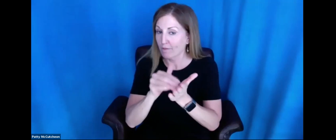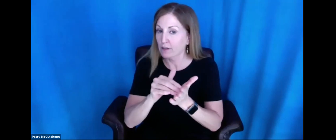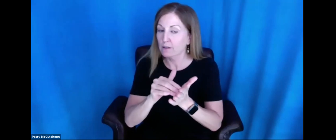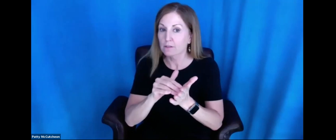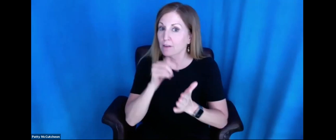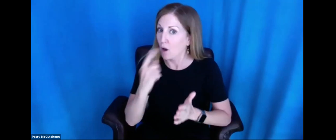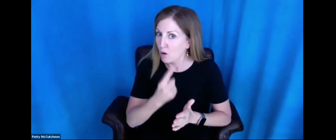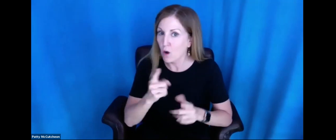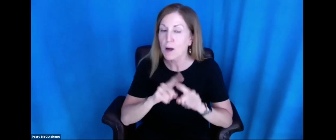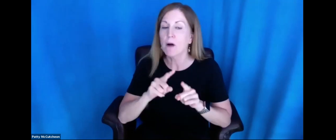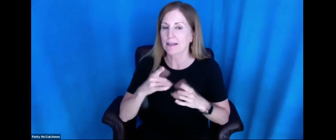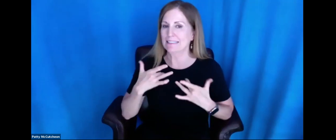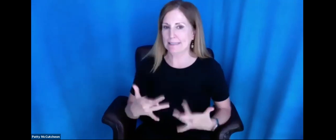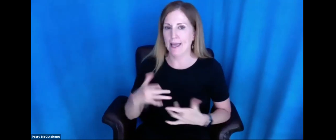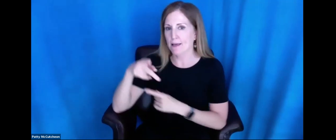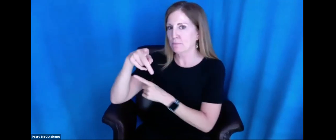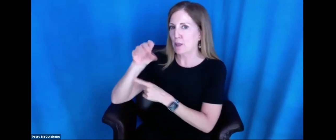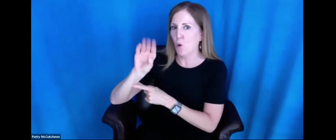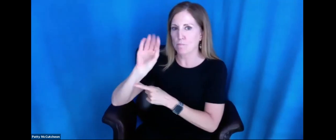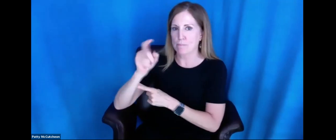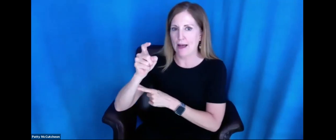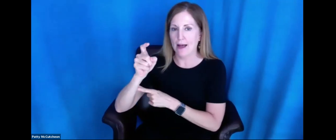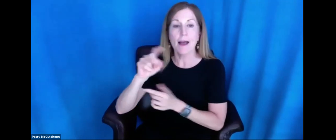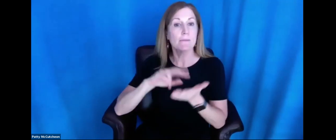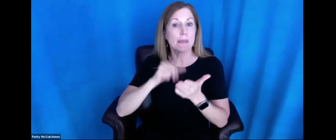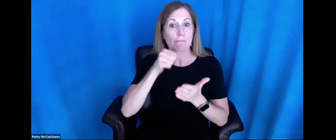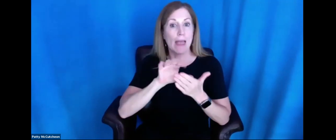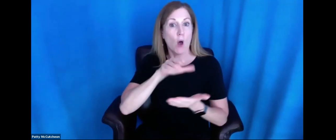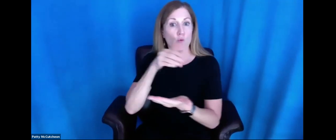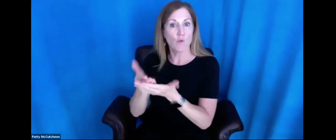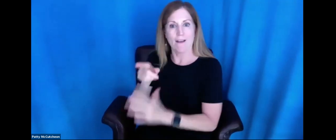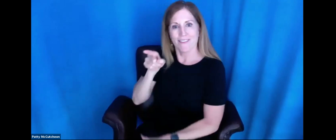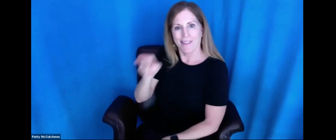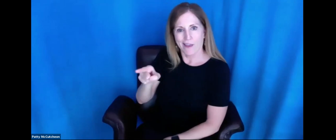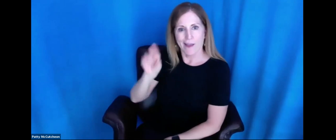P.O. box, and the mail doesn't come to their home on the reservation. It comes somewhere else.